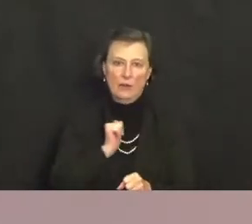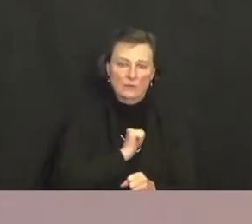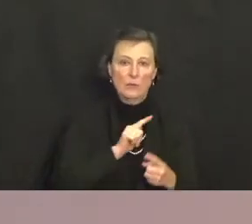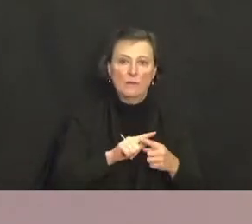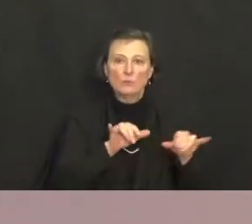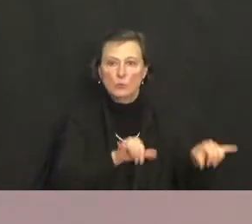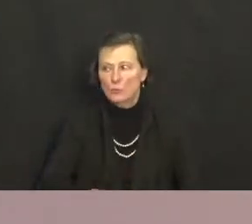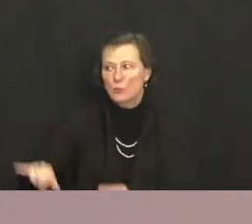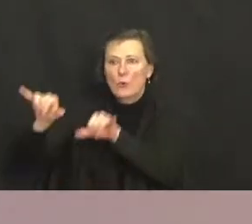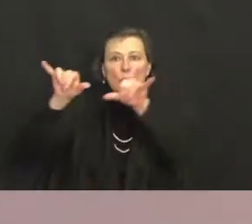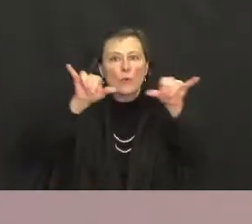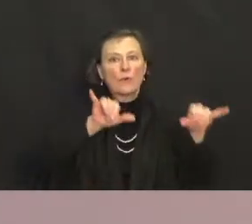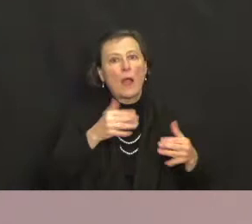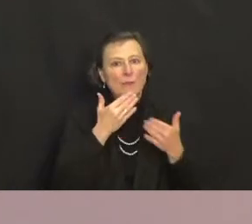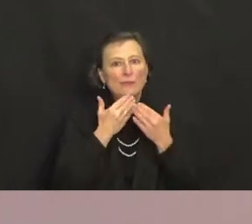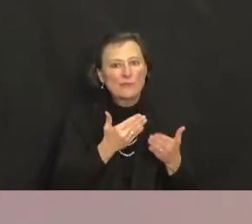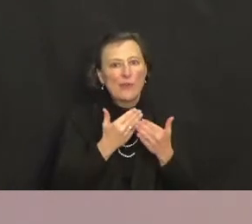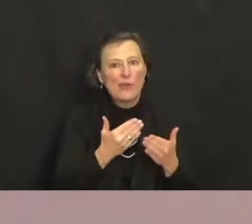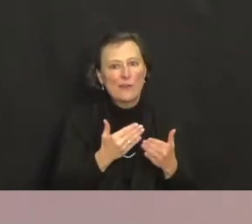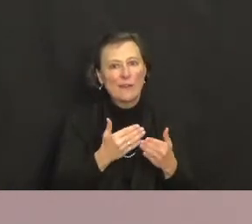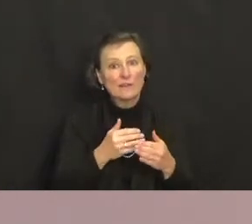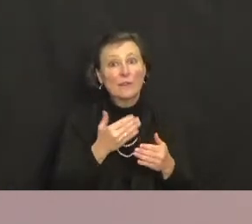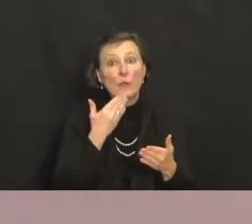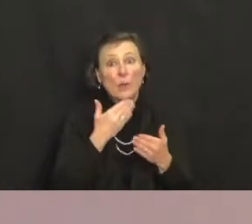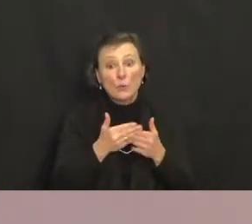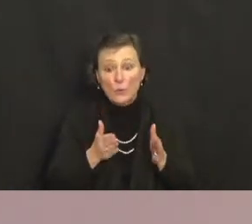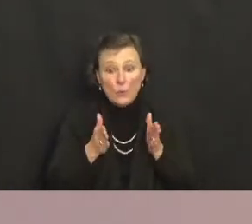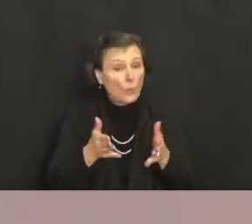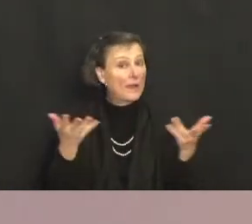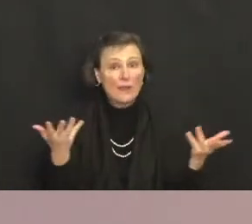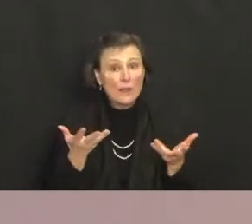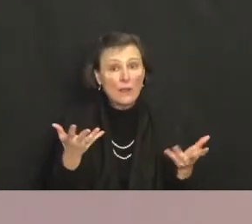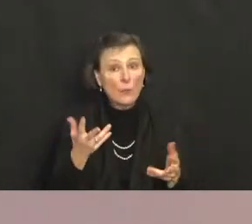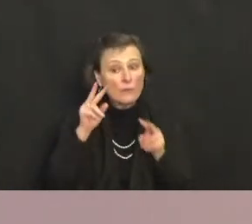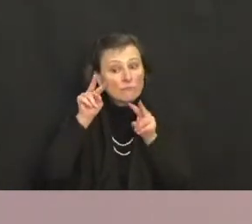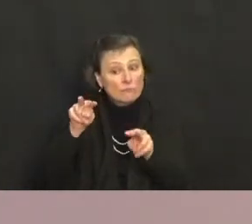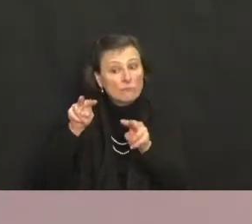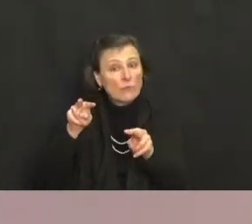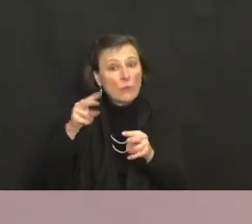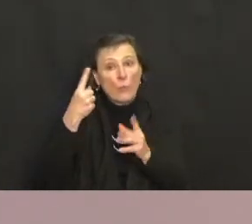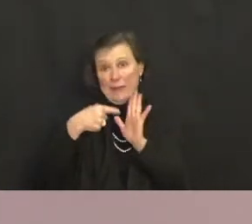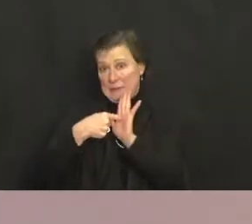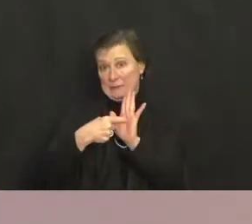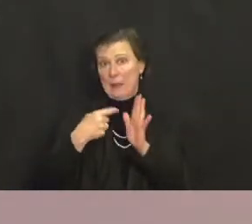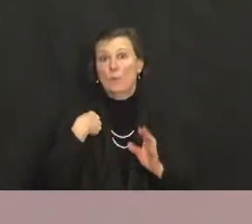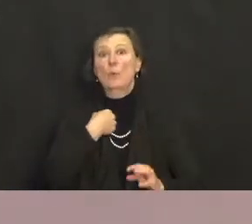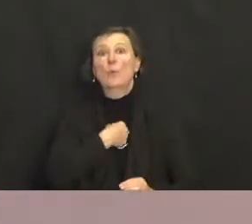And, a good step in that direction is to hearken to the example of the one whom we will honor